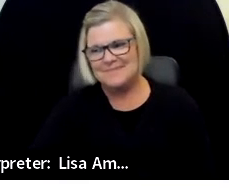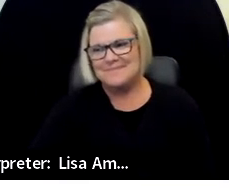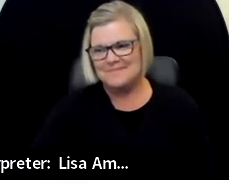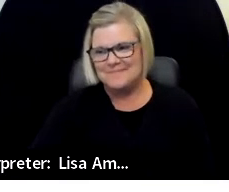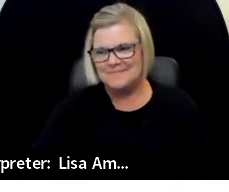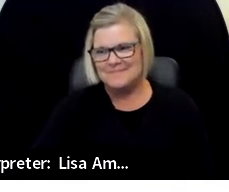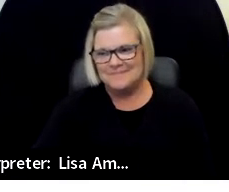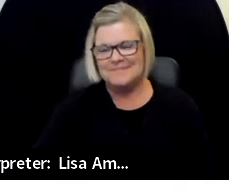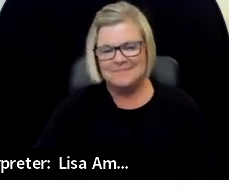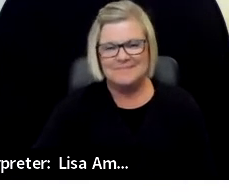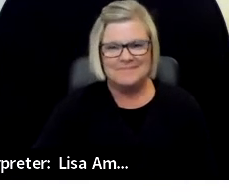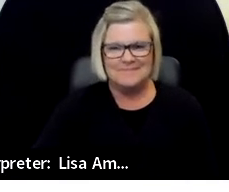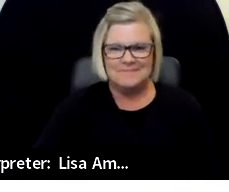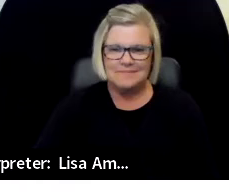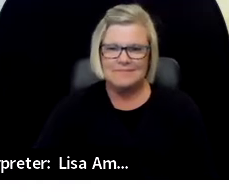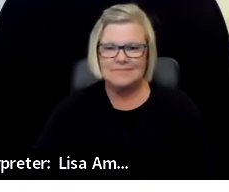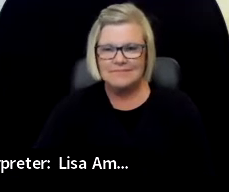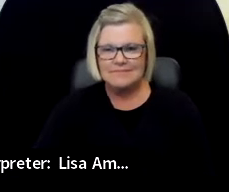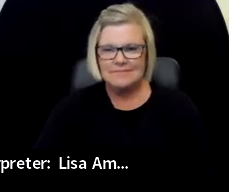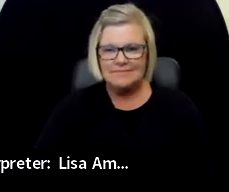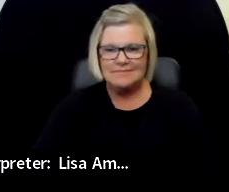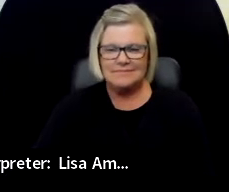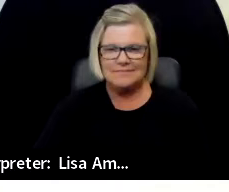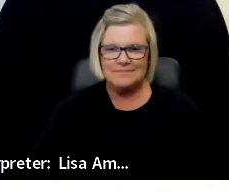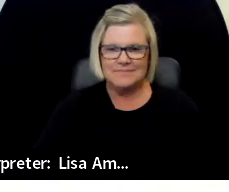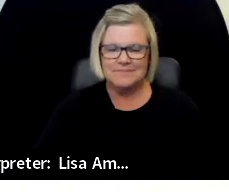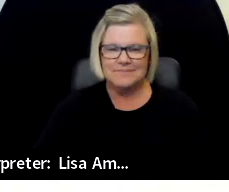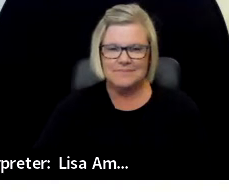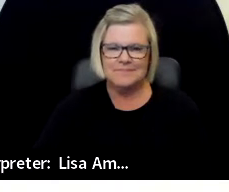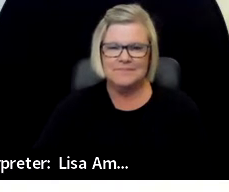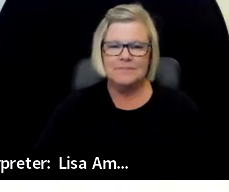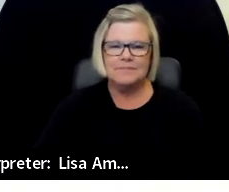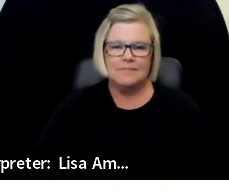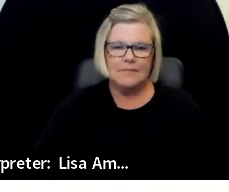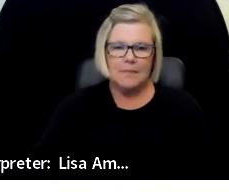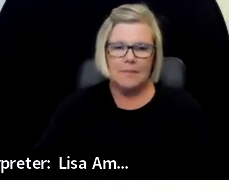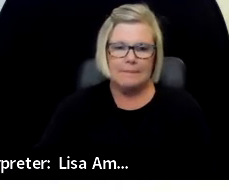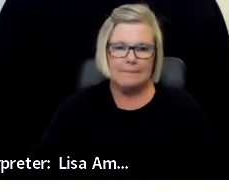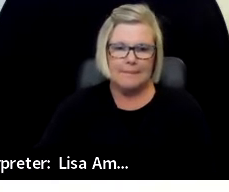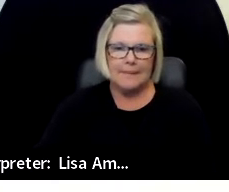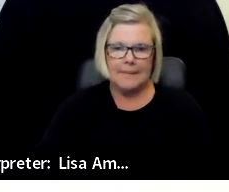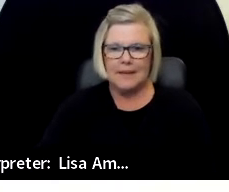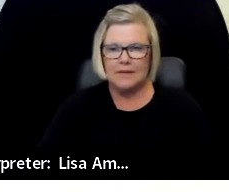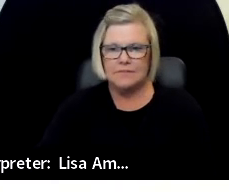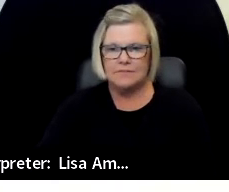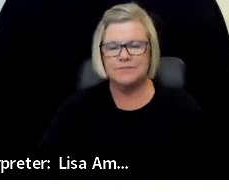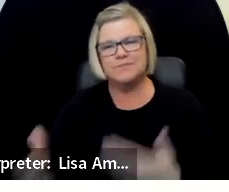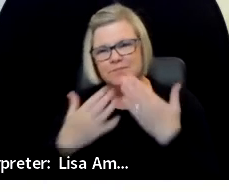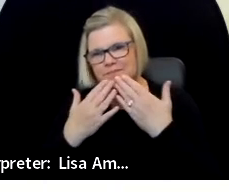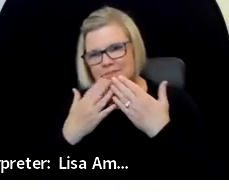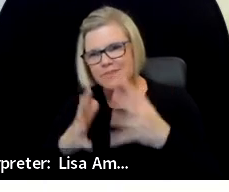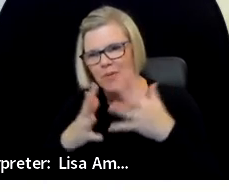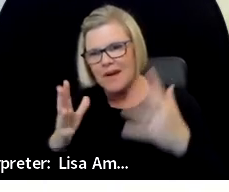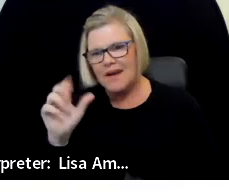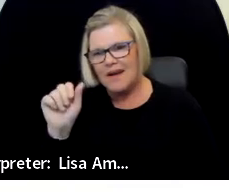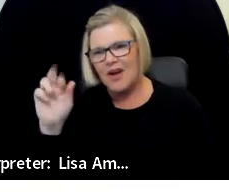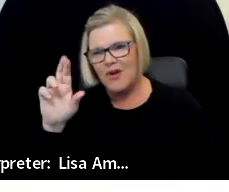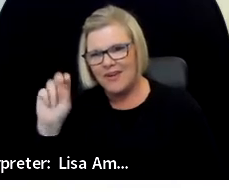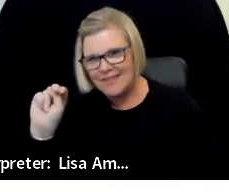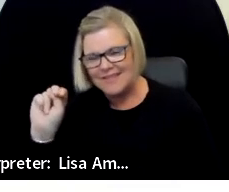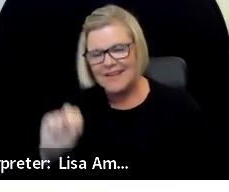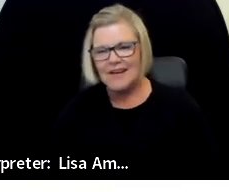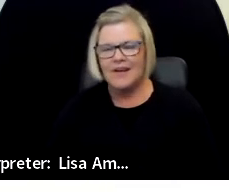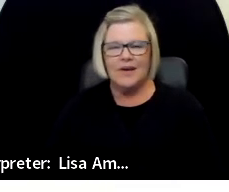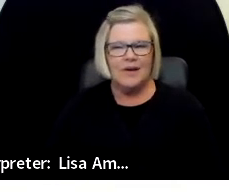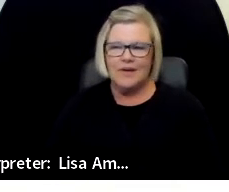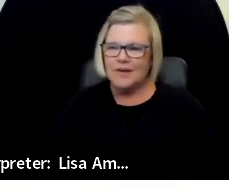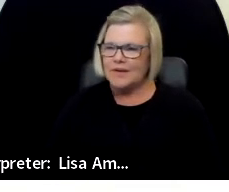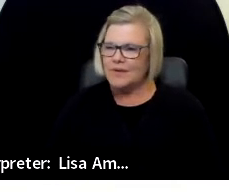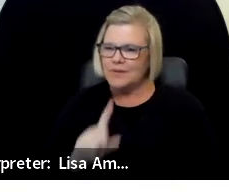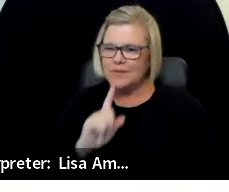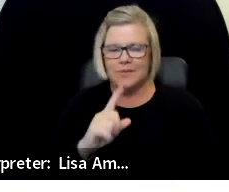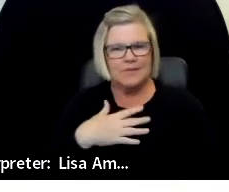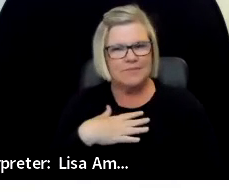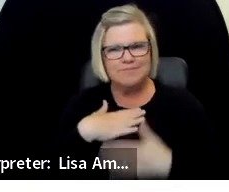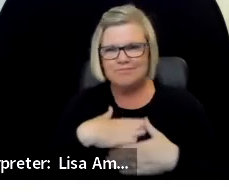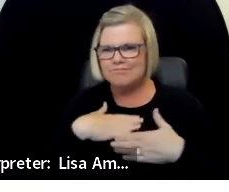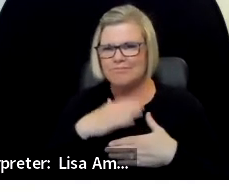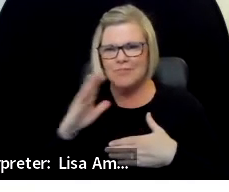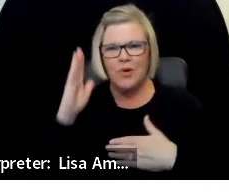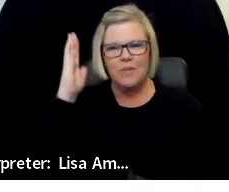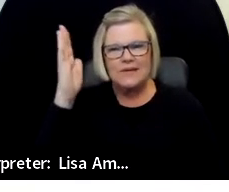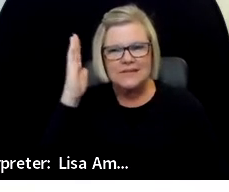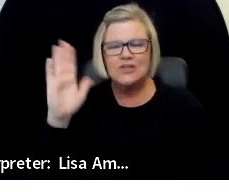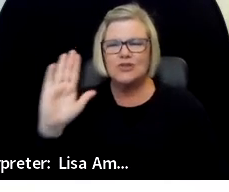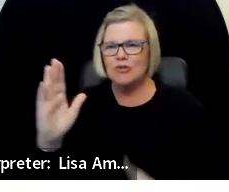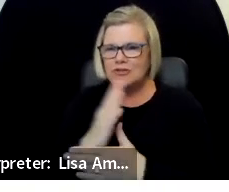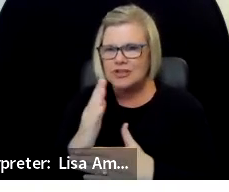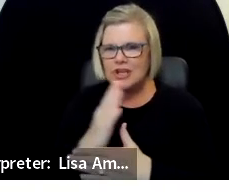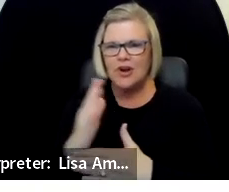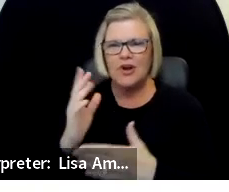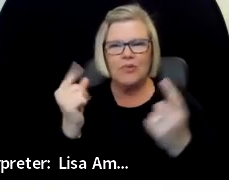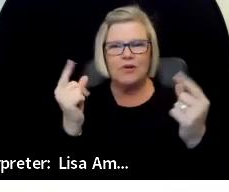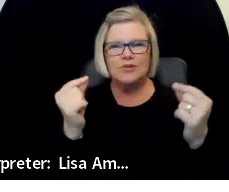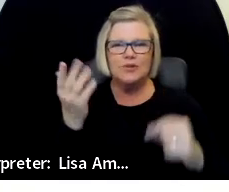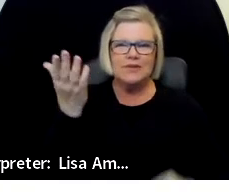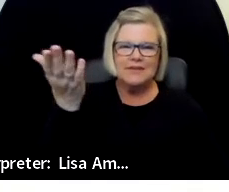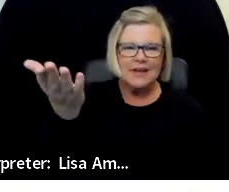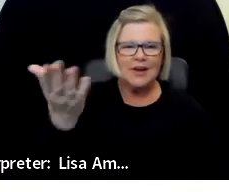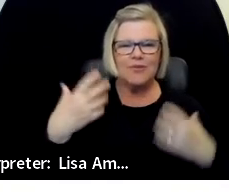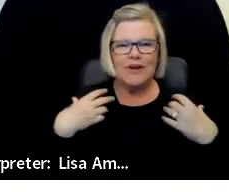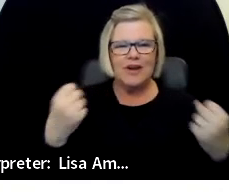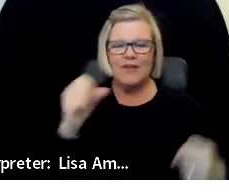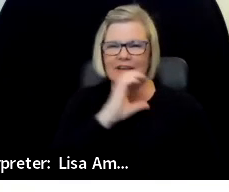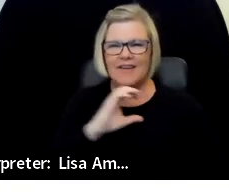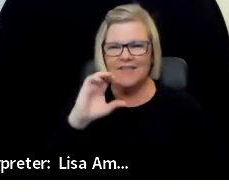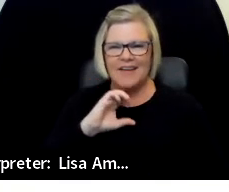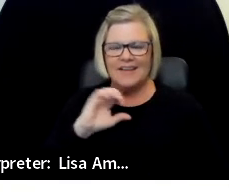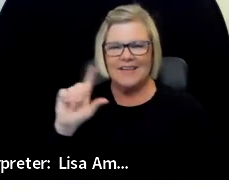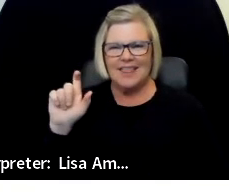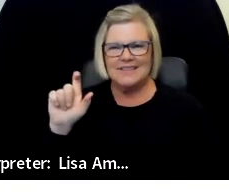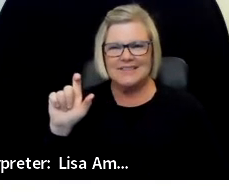SO THANK YOU SO MUCH FOR YOUR TIME AND ALLOWING ME TO BE HERE WITH YOU ALL TODAY.